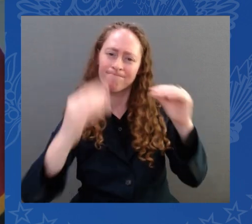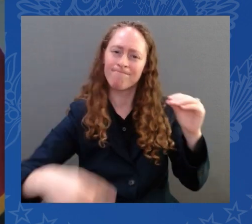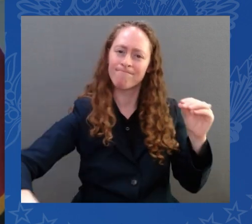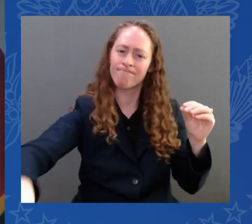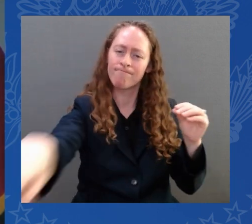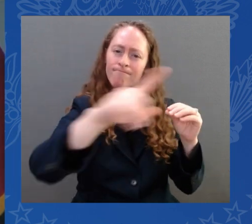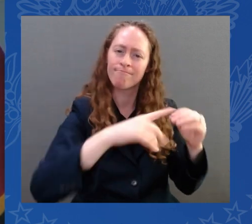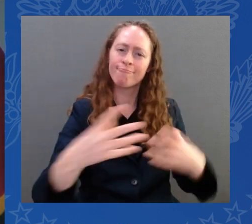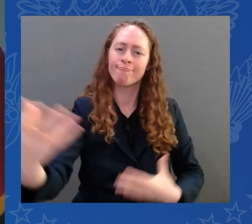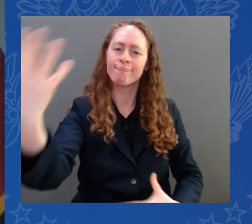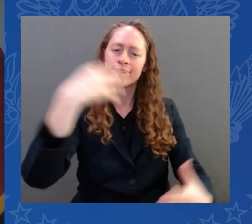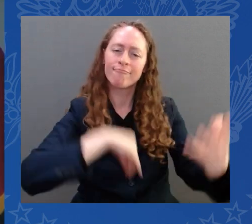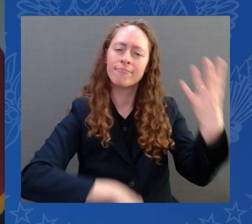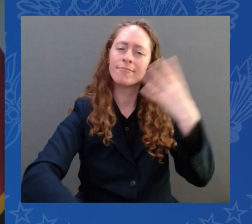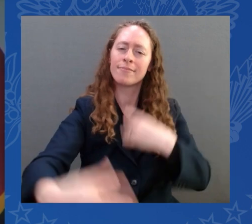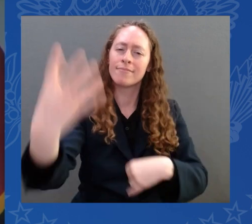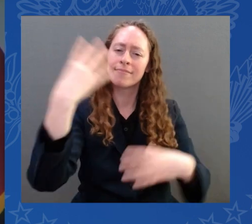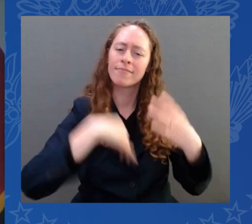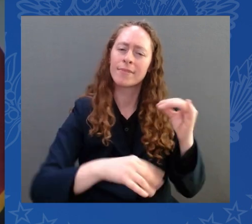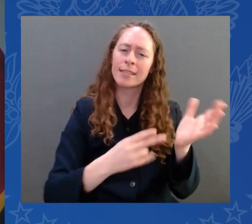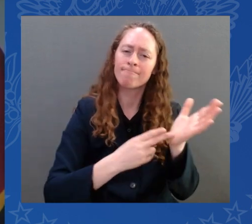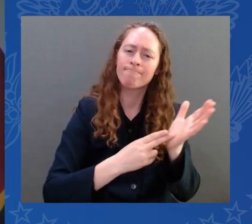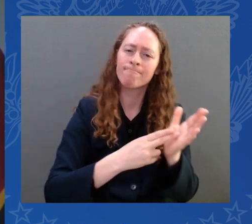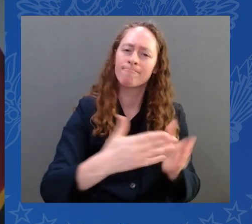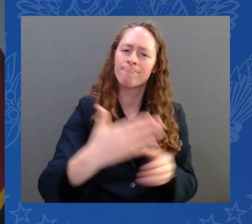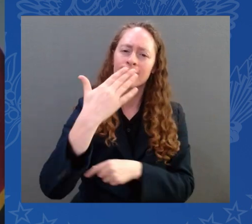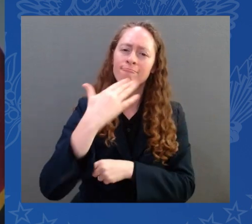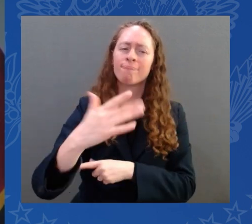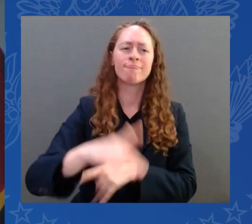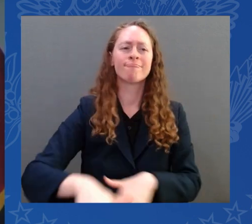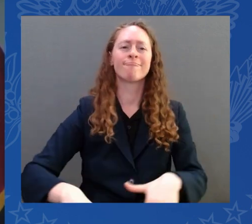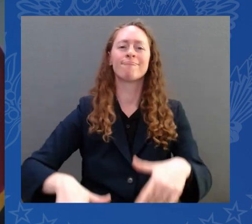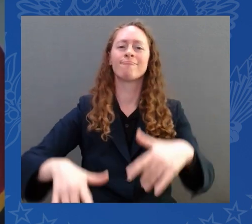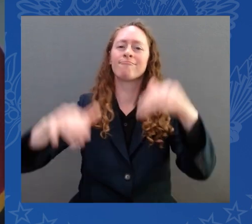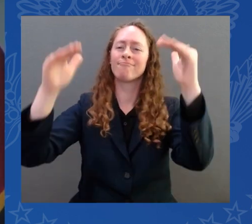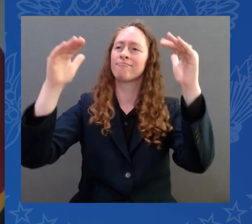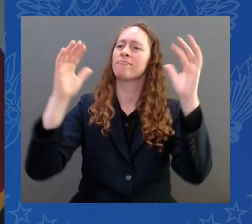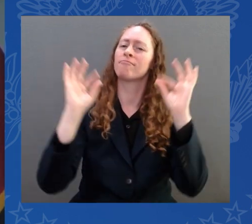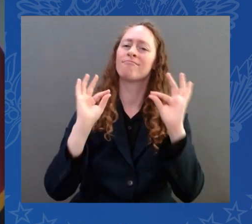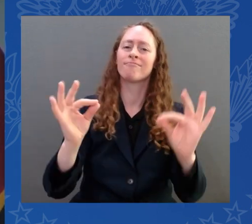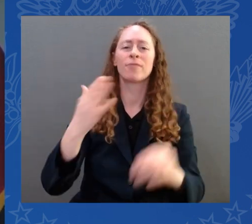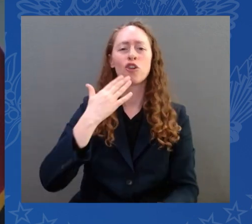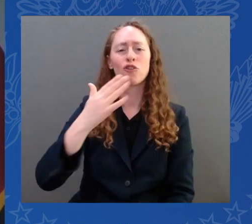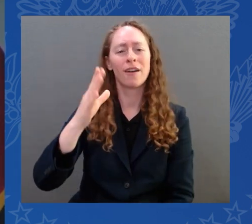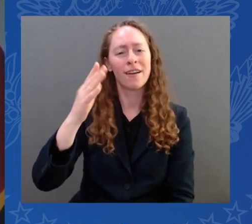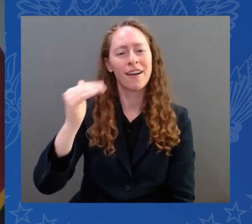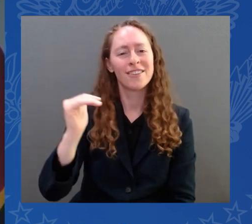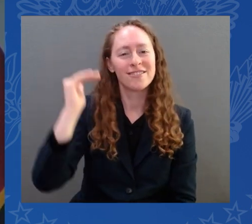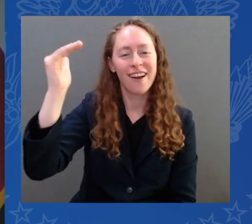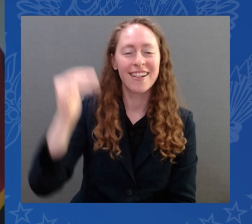Class of 2022, you've made incredible memories -- please, have a seat -- during your time in the Yard.